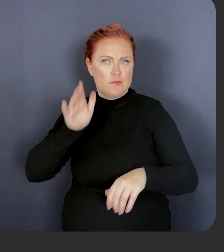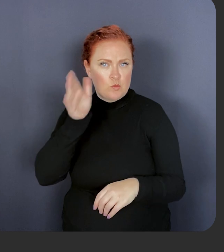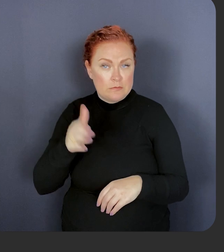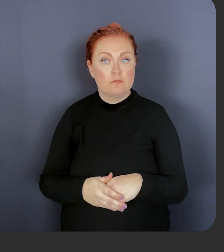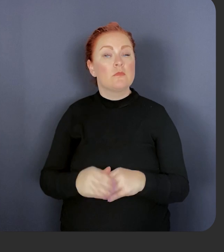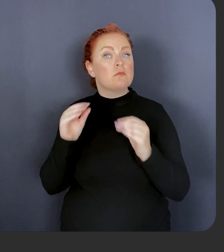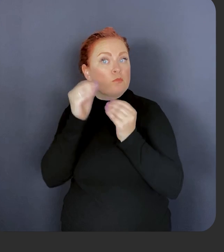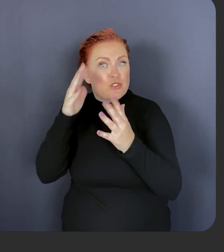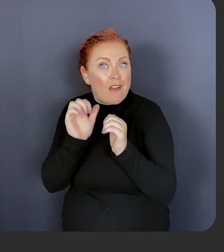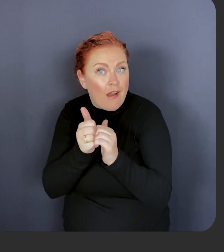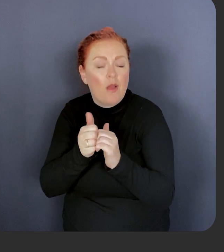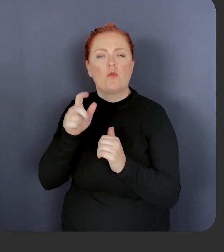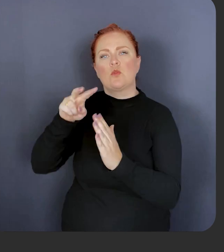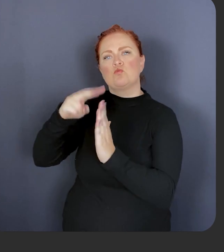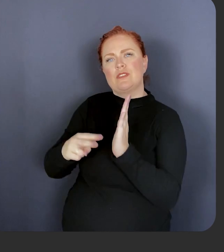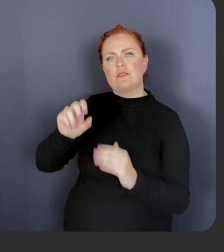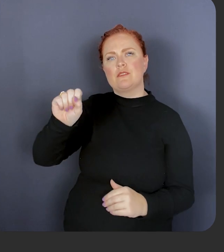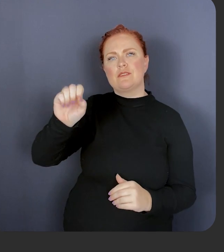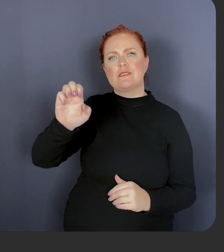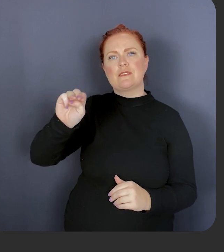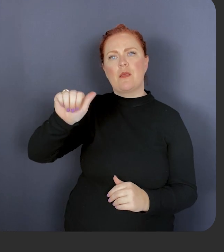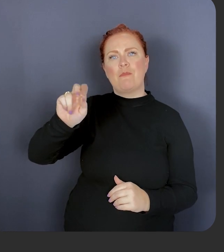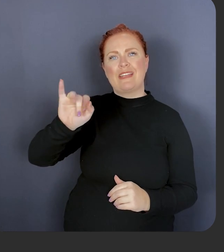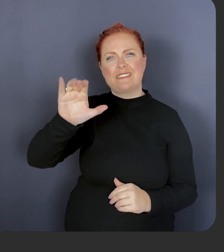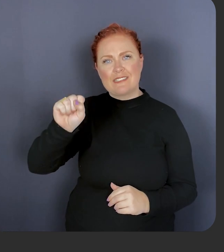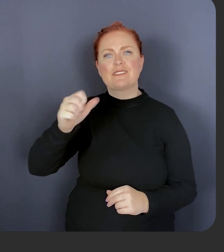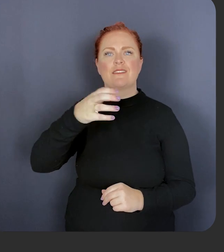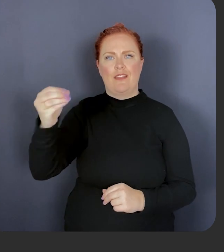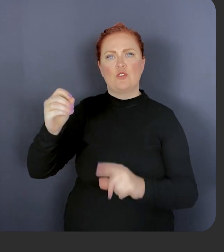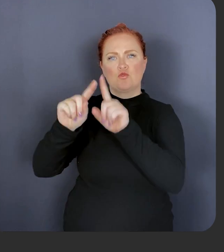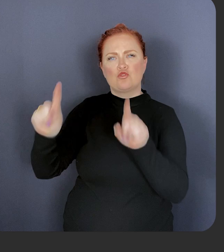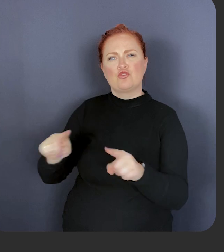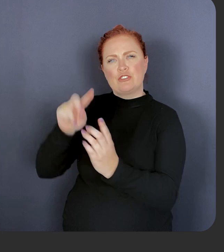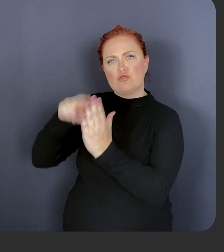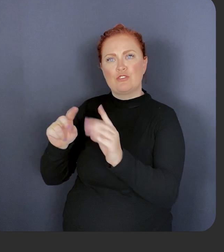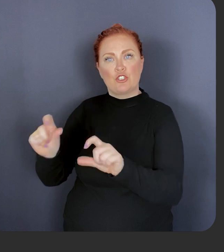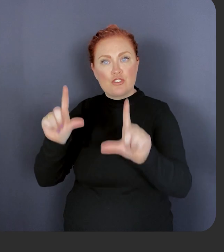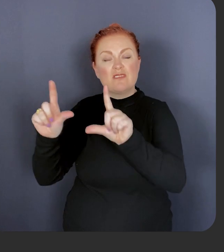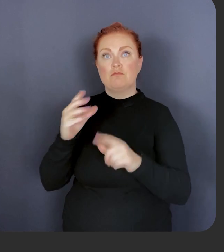For more information, you can see semantics and screen readers. Or if you go in the codelab, there's